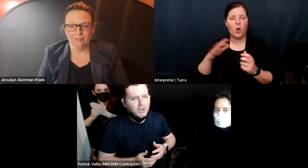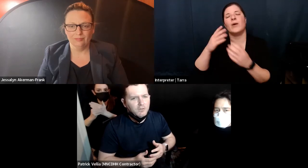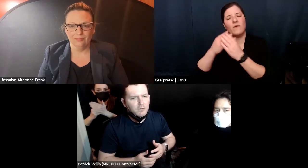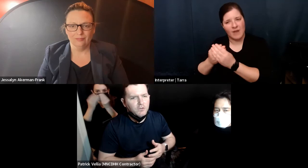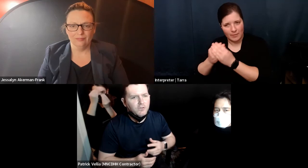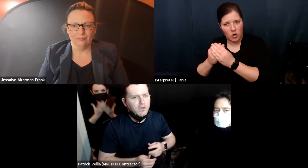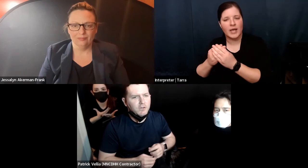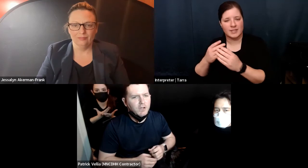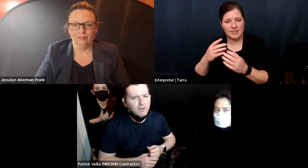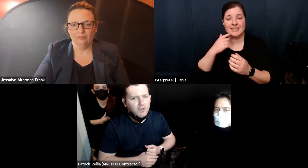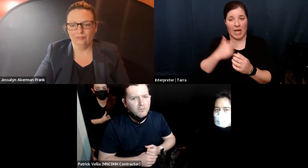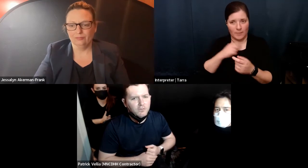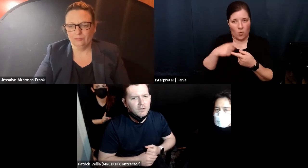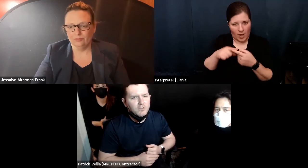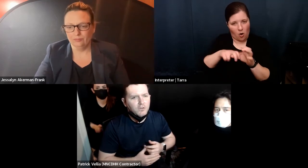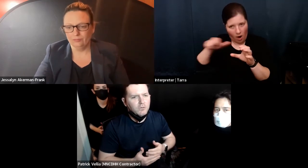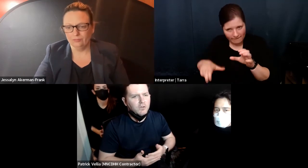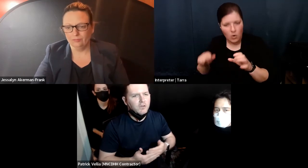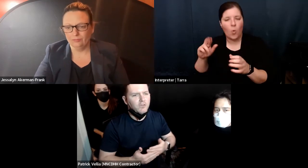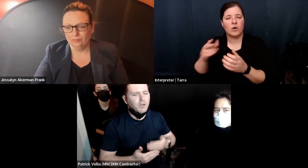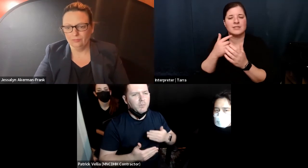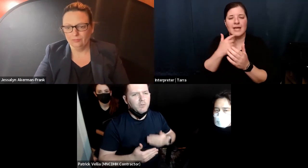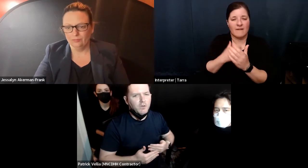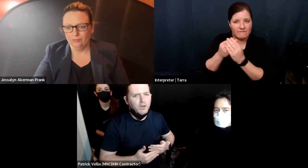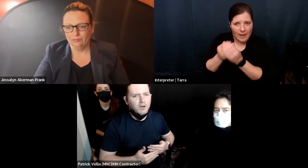Two times the stop before. And vibrate three times it's time to get off.